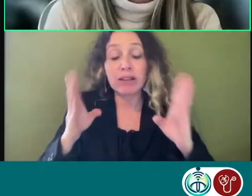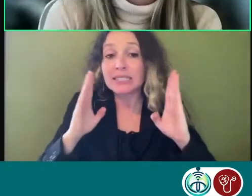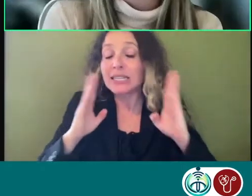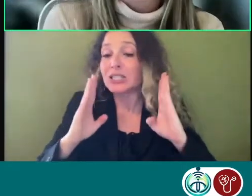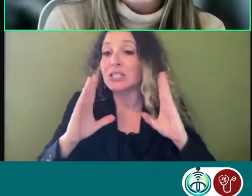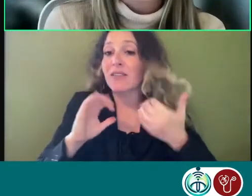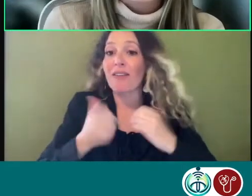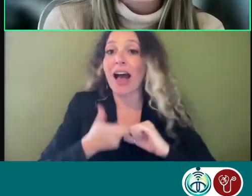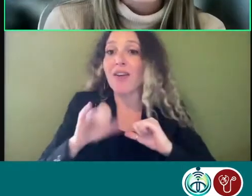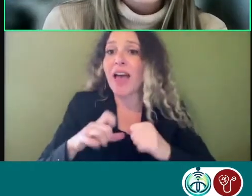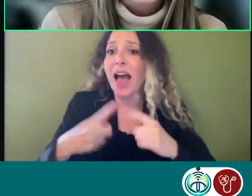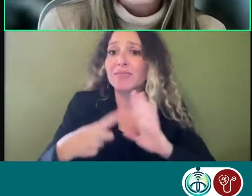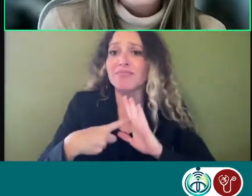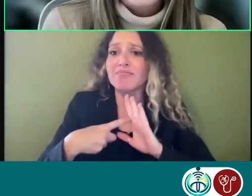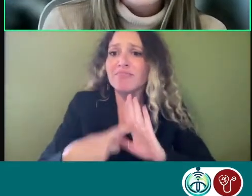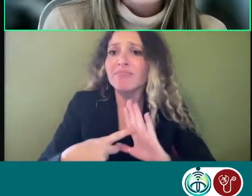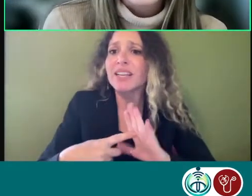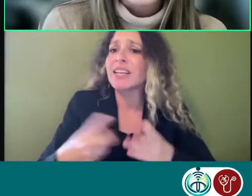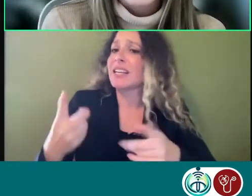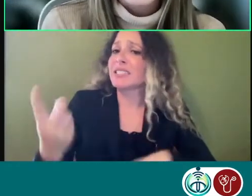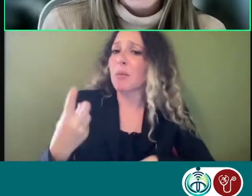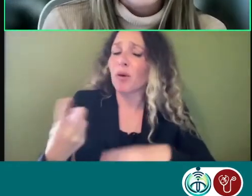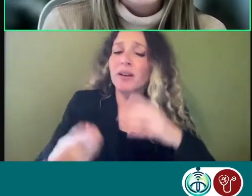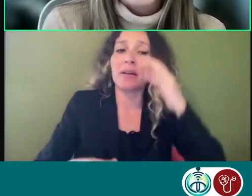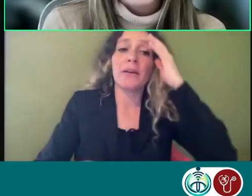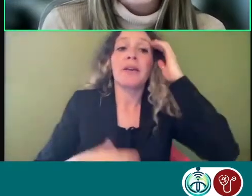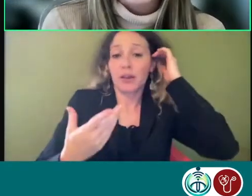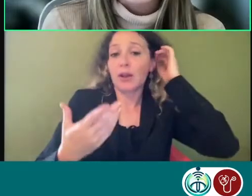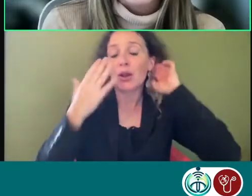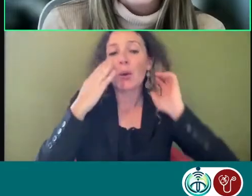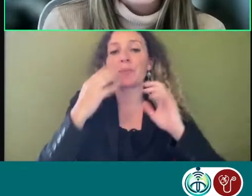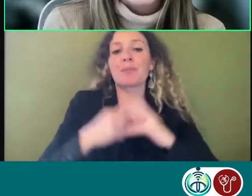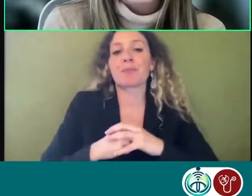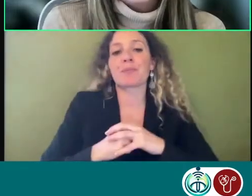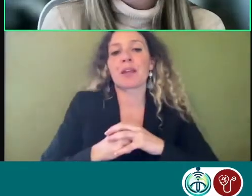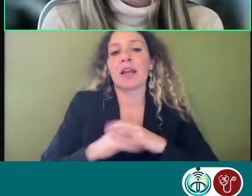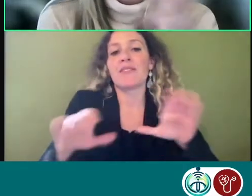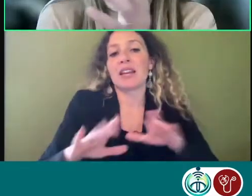And so in the graphic, neurodivergent Lou did a great job on the first one where it says what